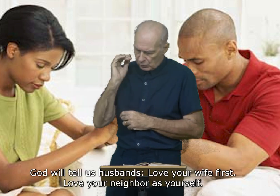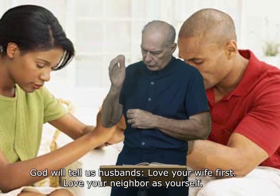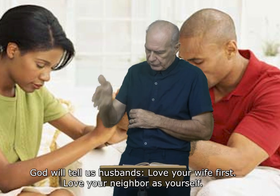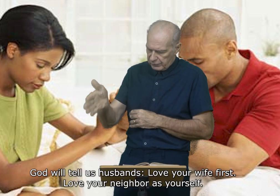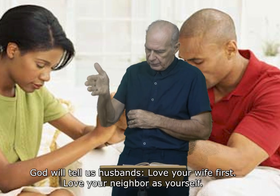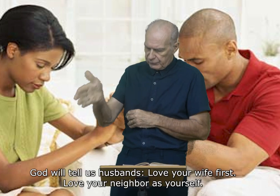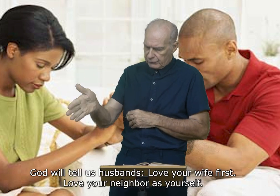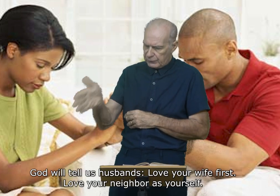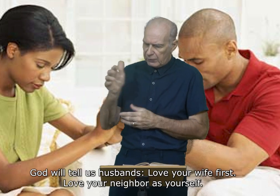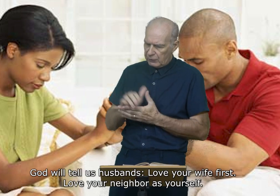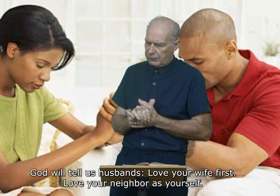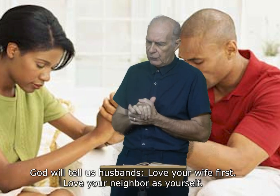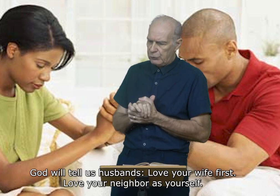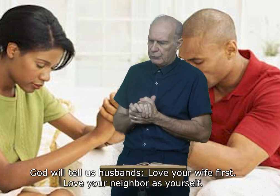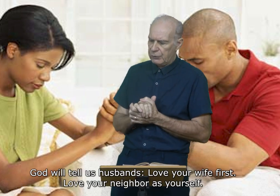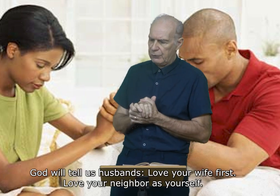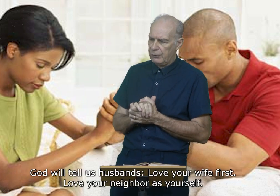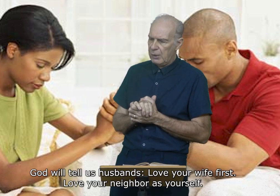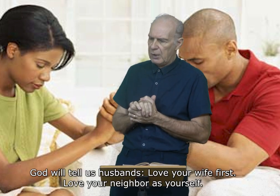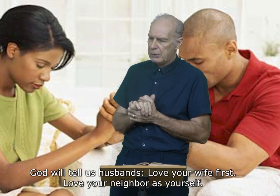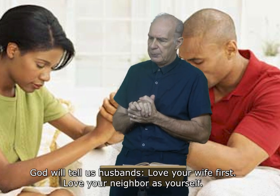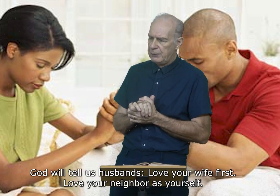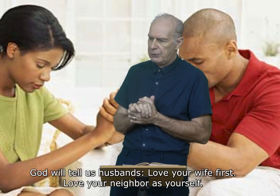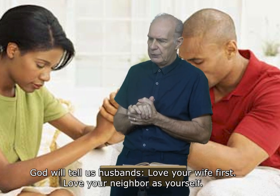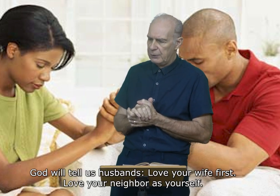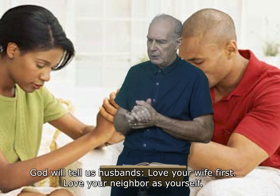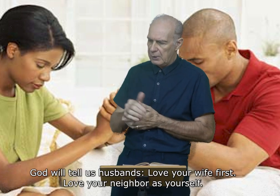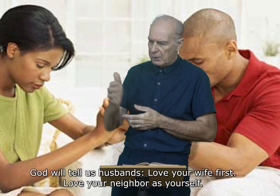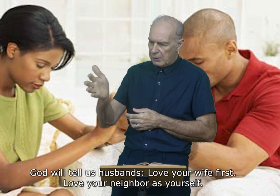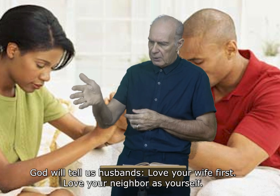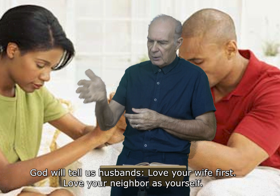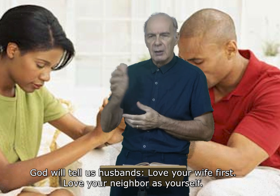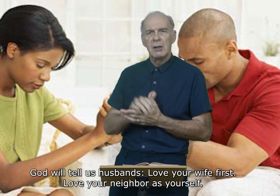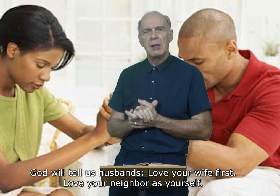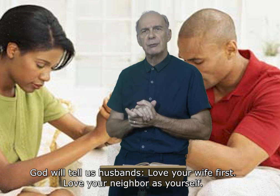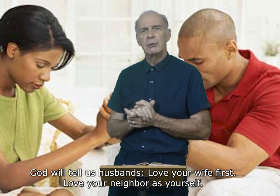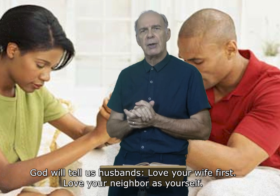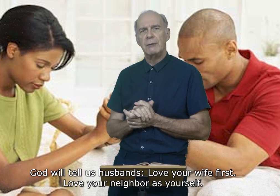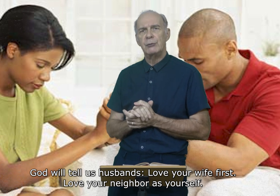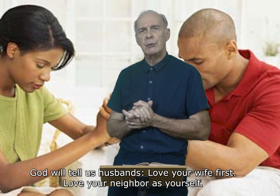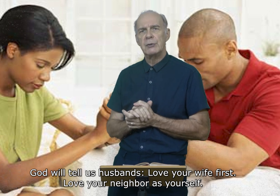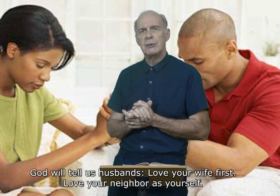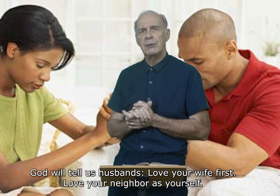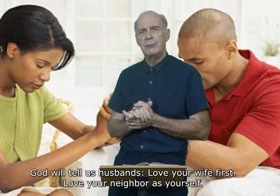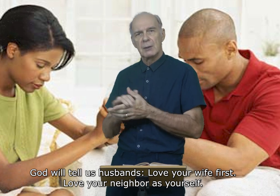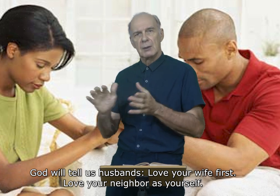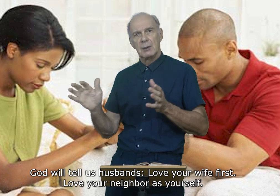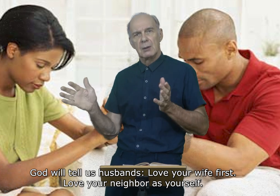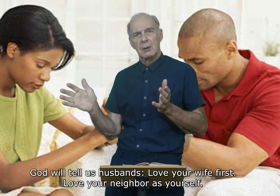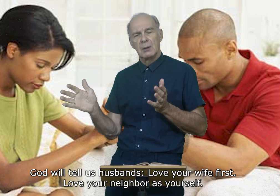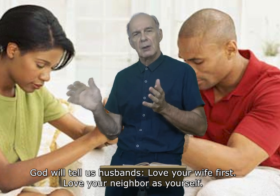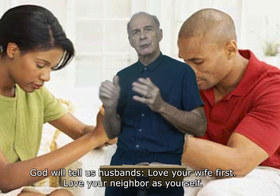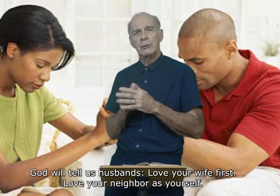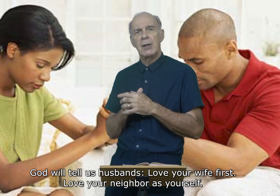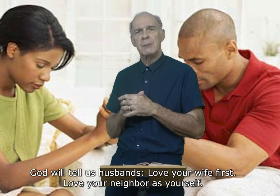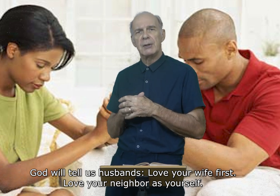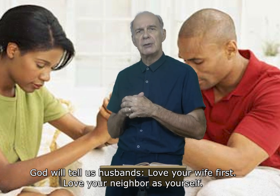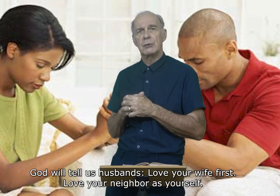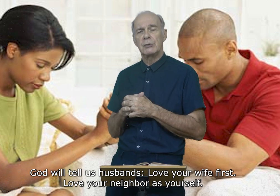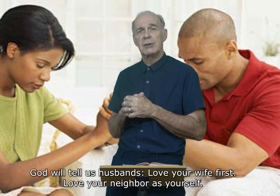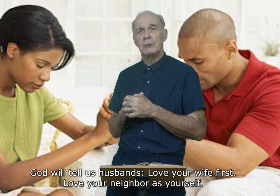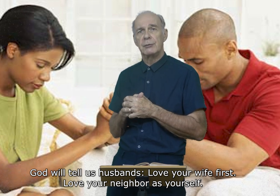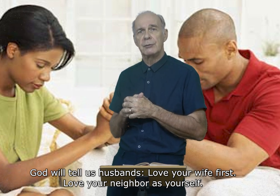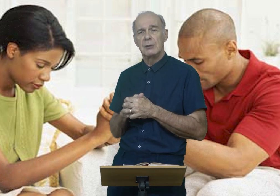God will tell us husbands: Love your wife first. Love your neighbor as yourself.